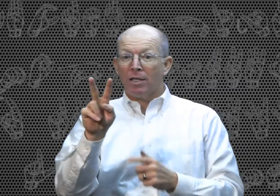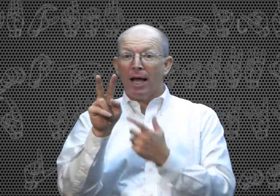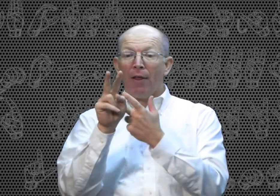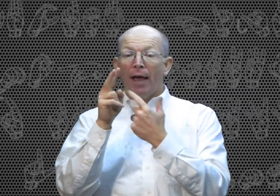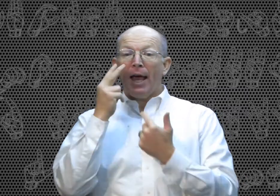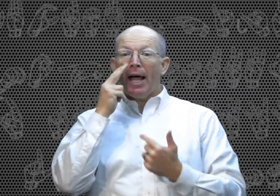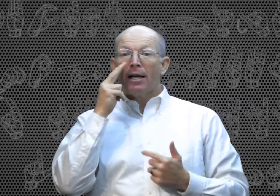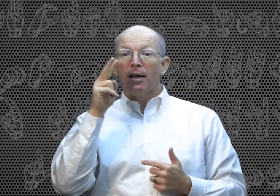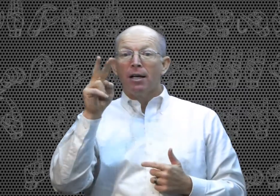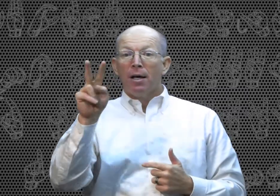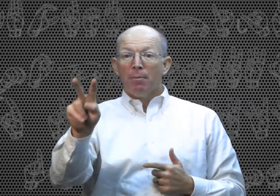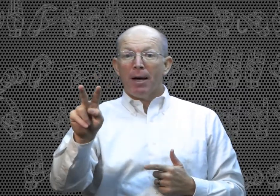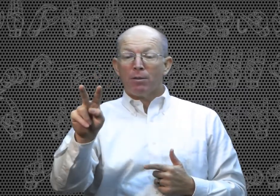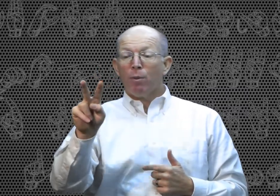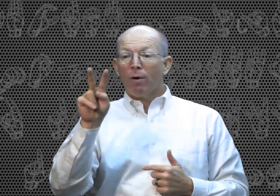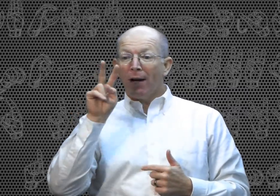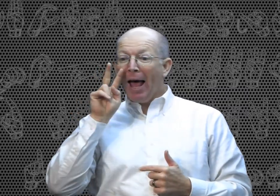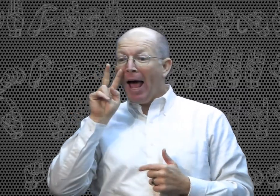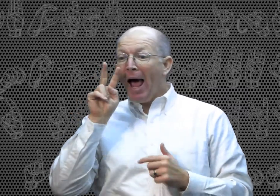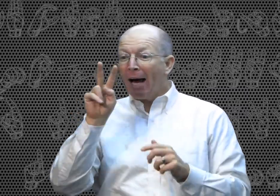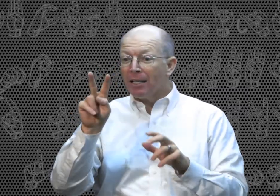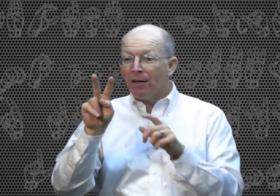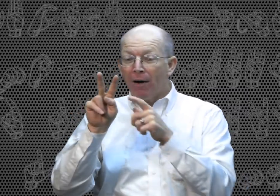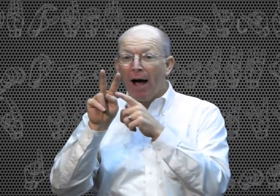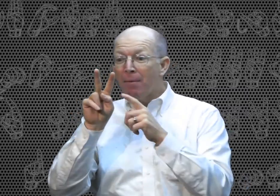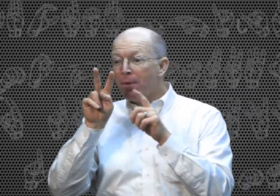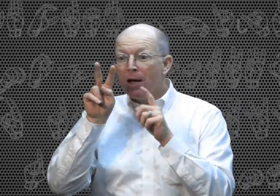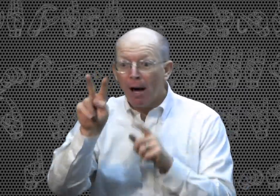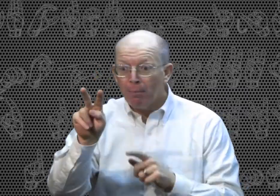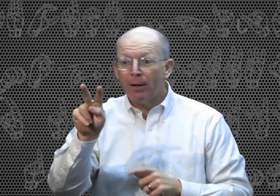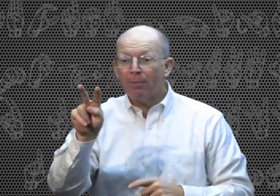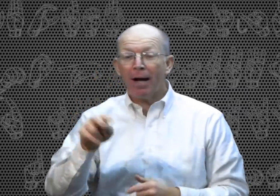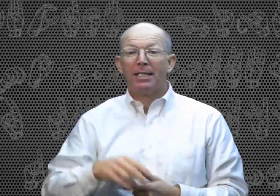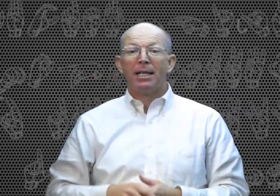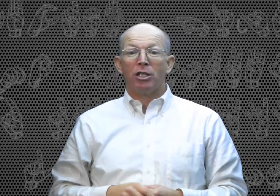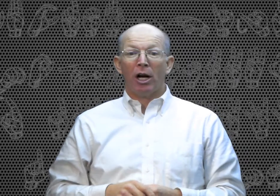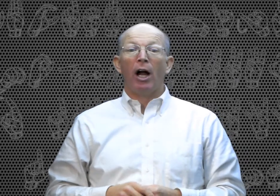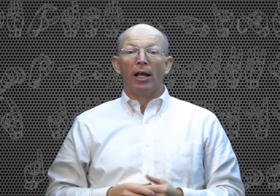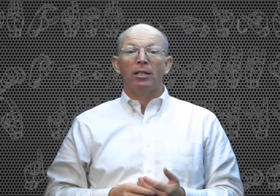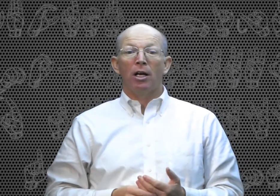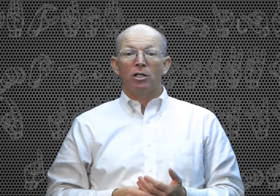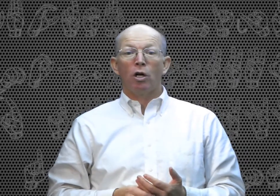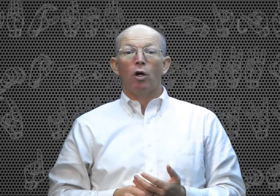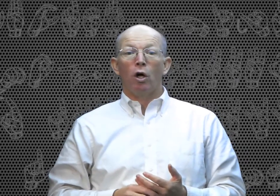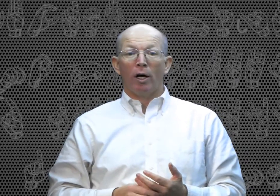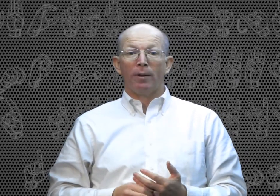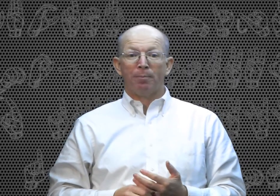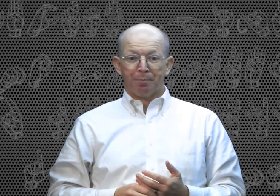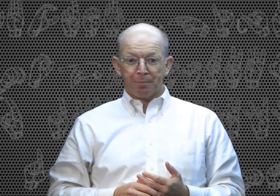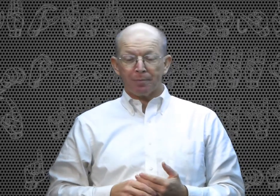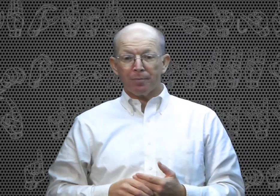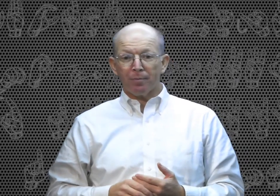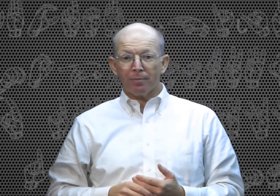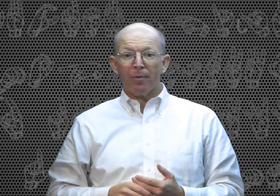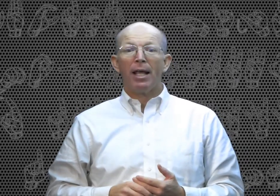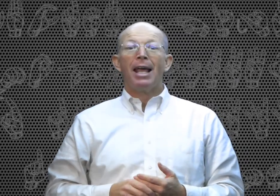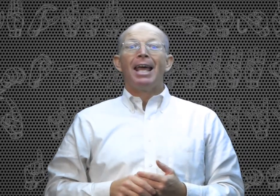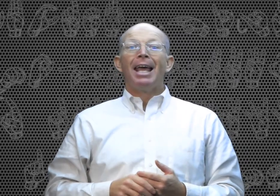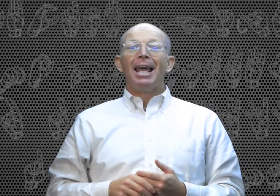You see how the hand makes more of an active--I'm putting my attention on it. To LOOK.